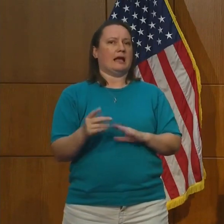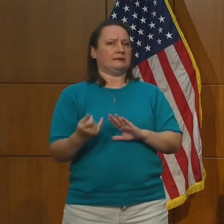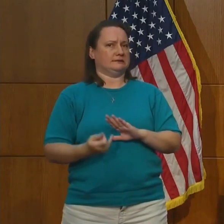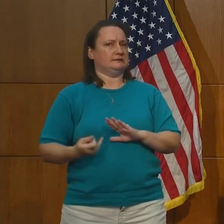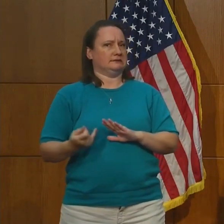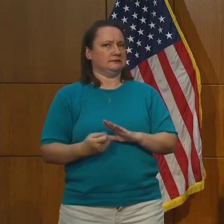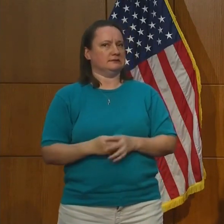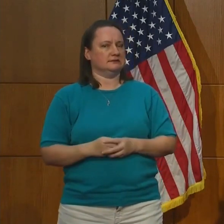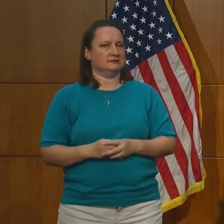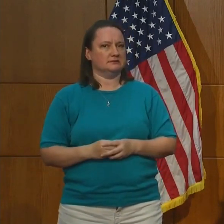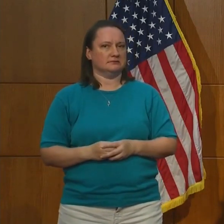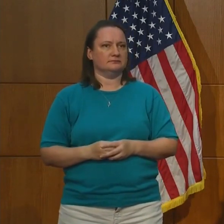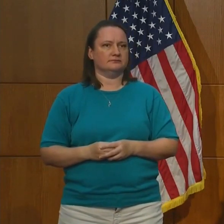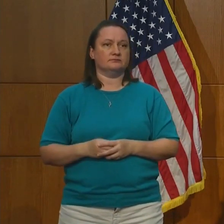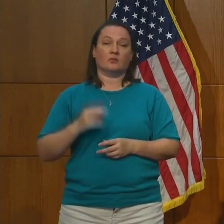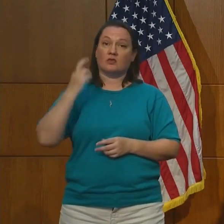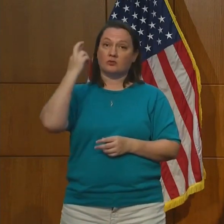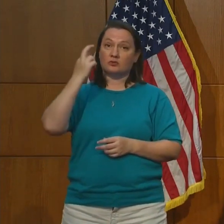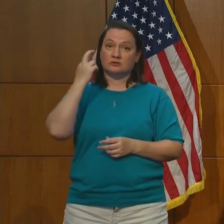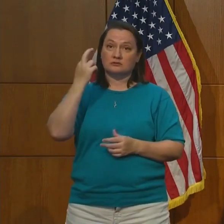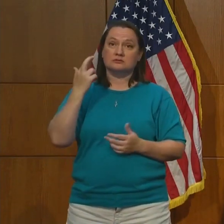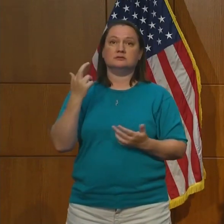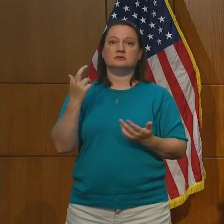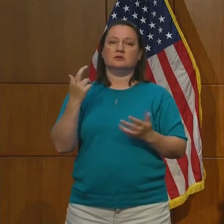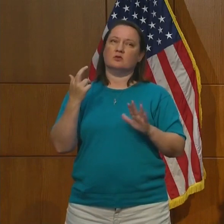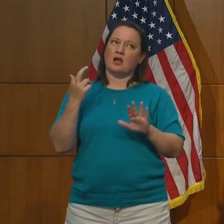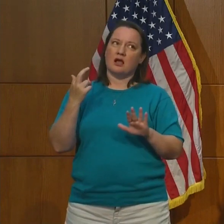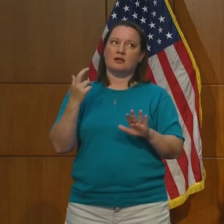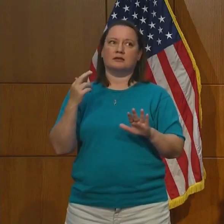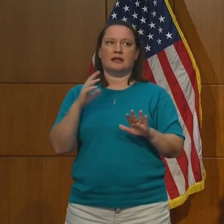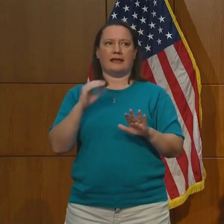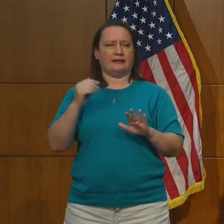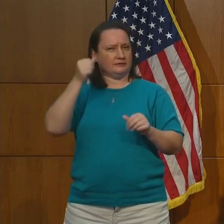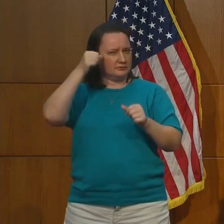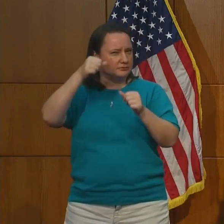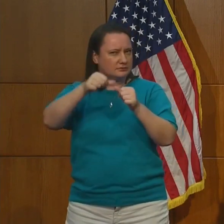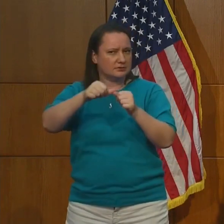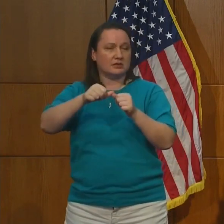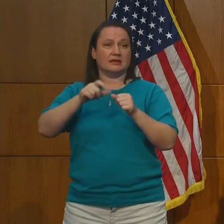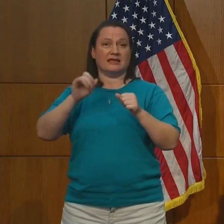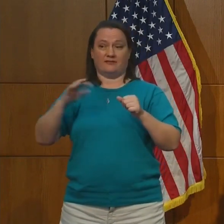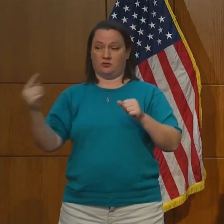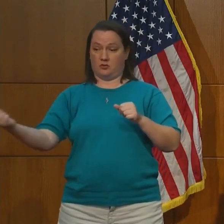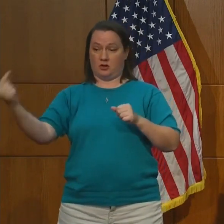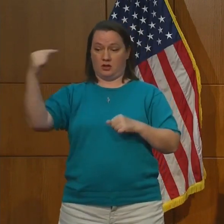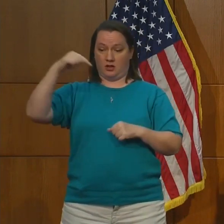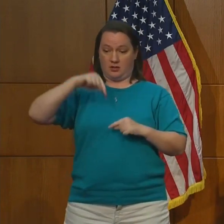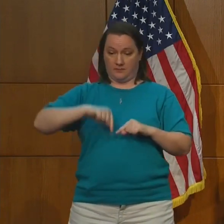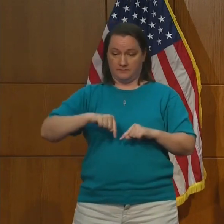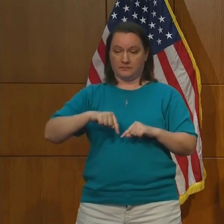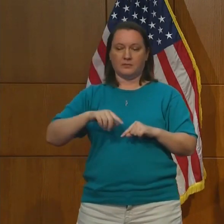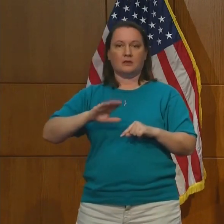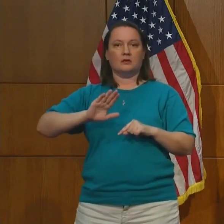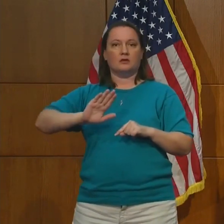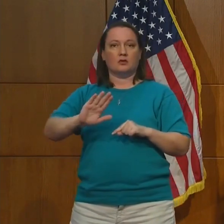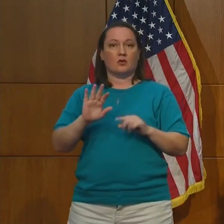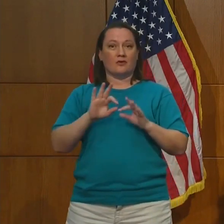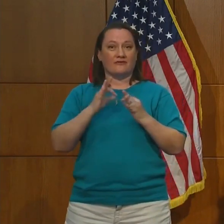MEANTIME ENCOURAGE. YOUR REALLY ENCOURAGING WHEN YOU COME BACK TO- TO QUARANTINE- AND THE